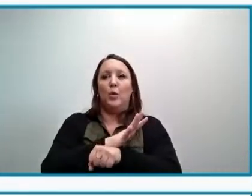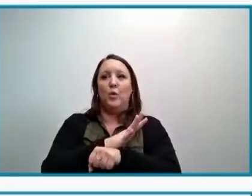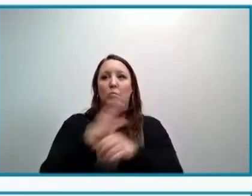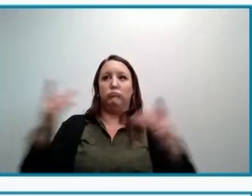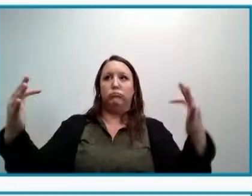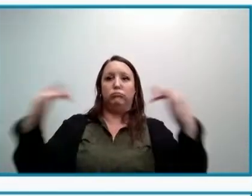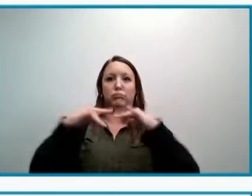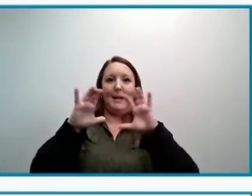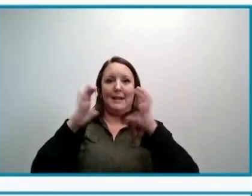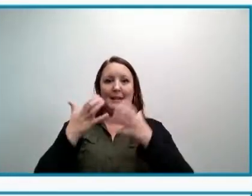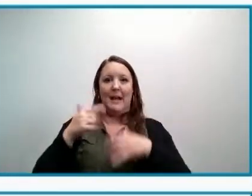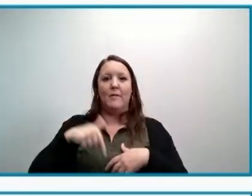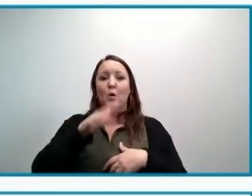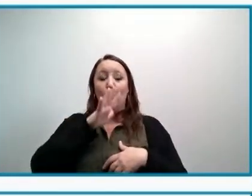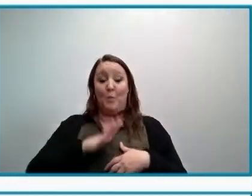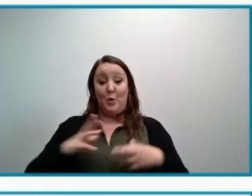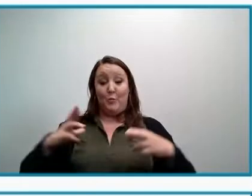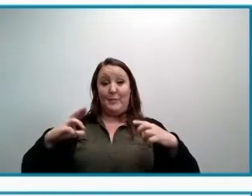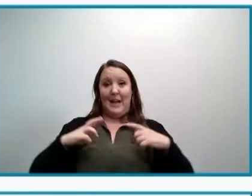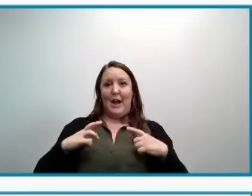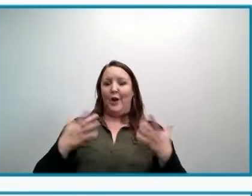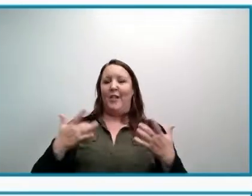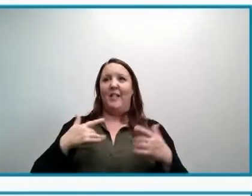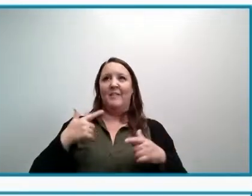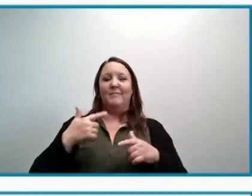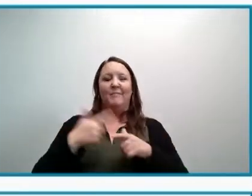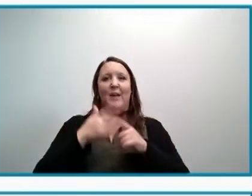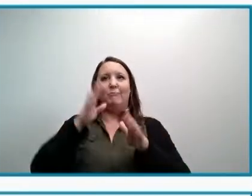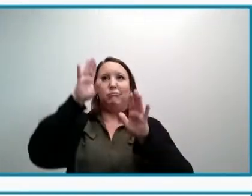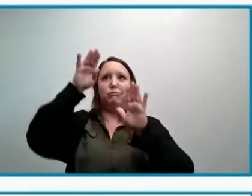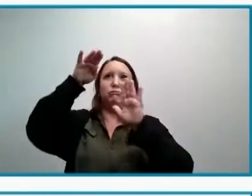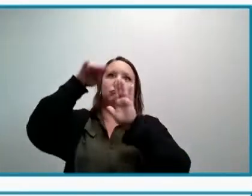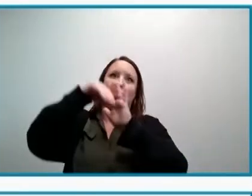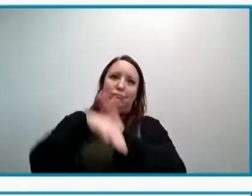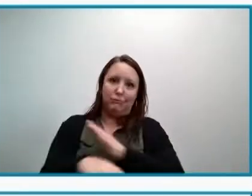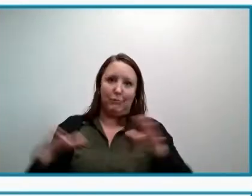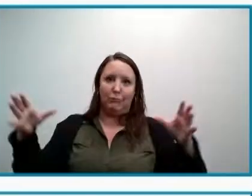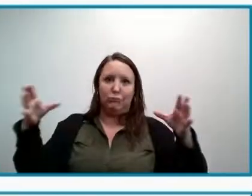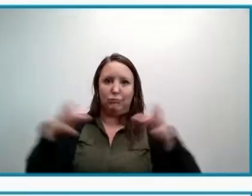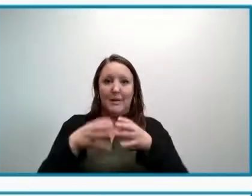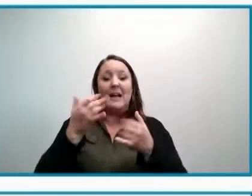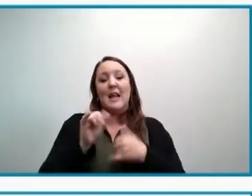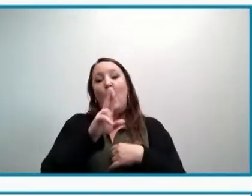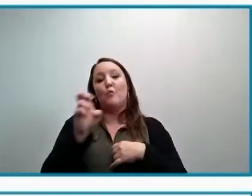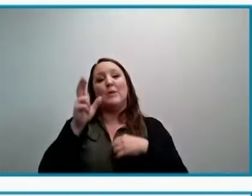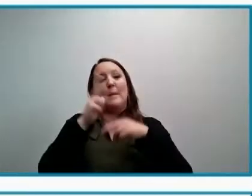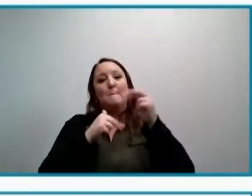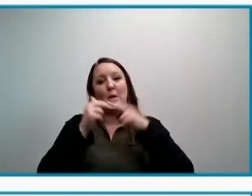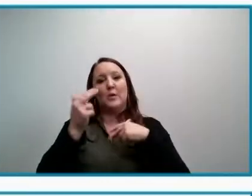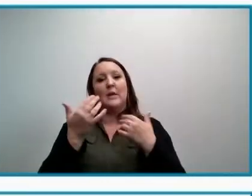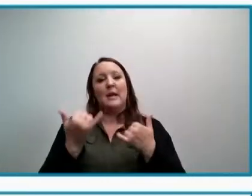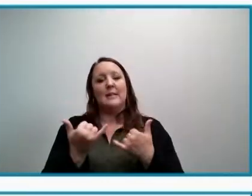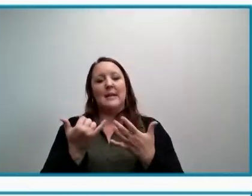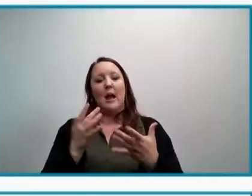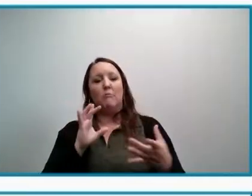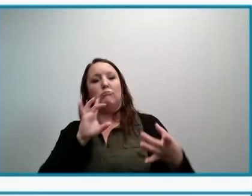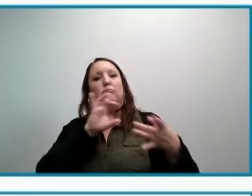this woman retired, then it kind of dropped off and now we're rebuilding. We have an excellent partner now. So I'm looking, I'm in the classroom.